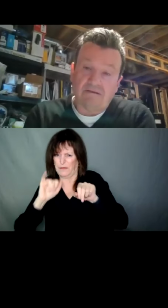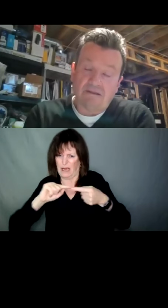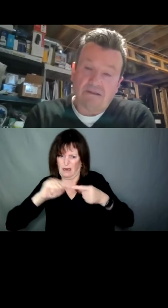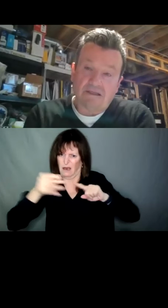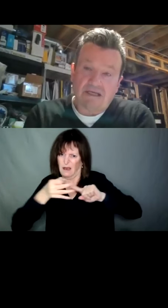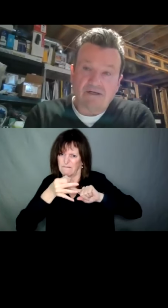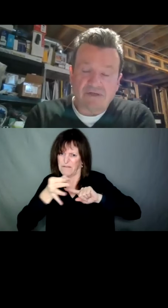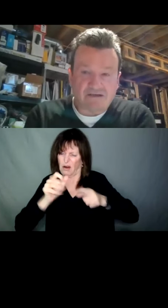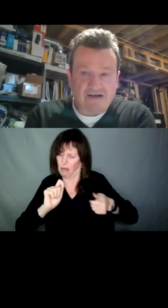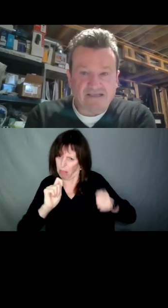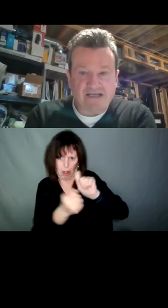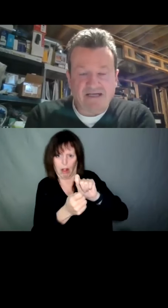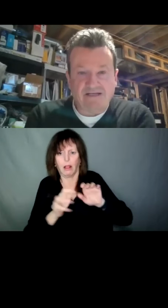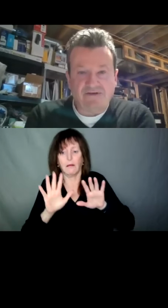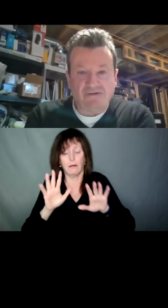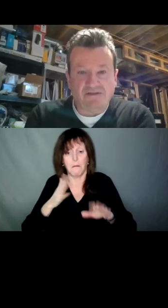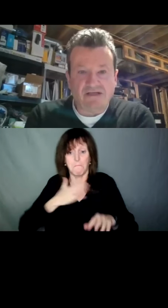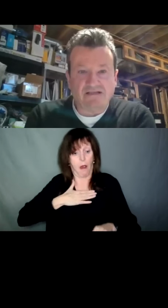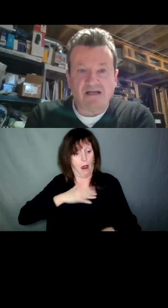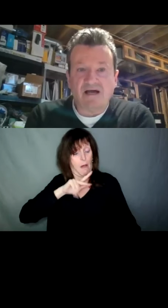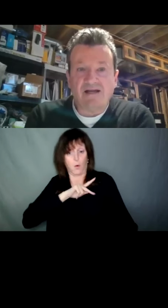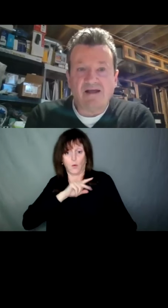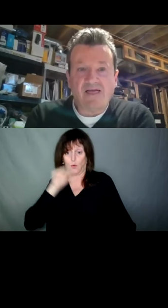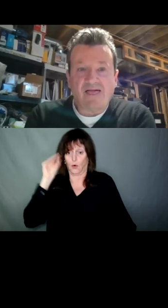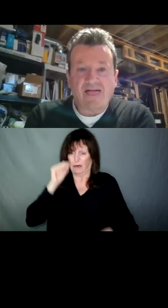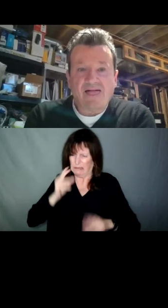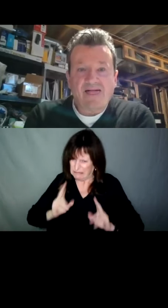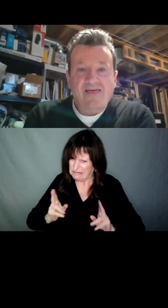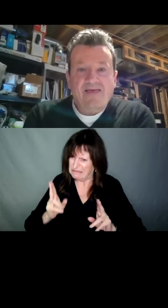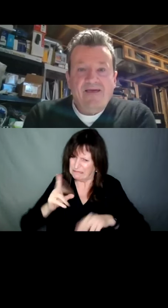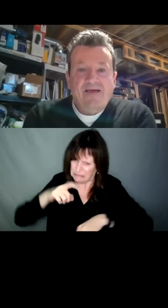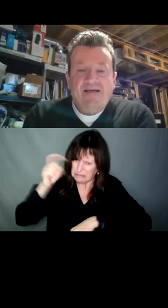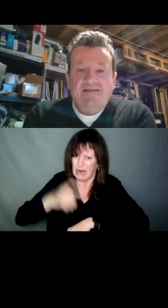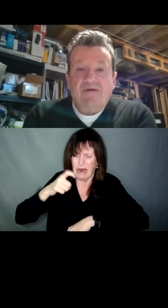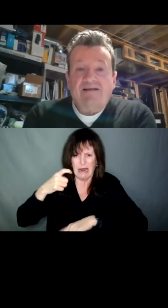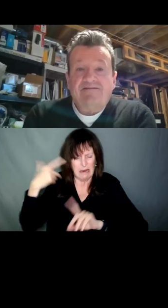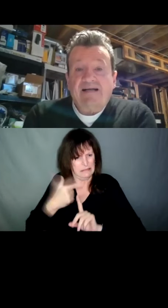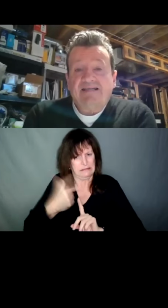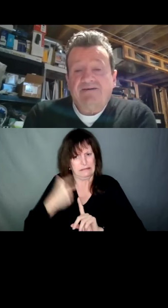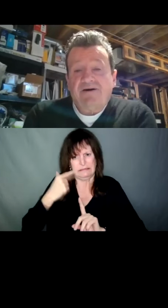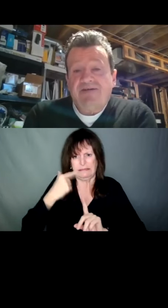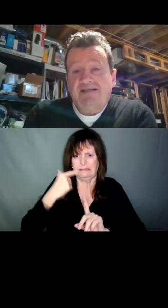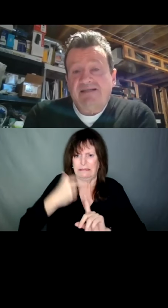be 117 and be 135 by more easily and spread more quickly . I think it's really important that is my own